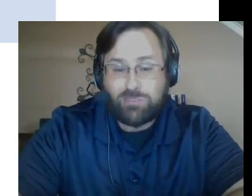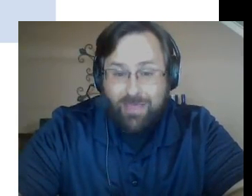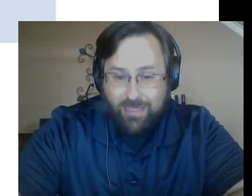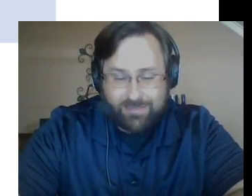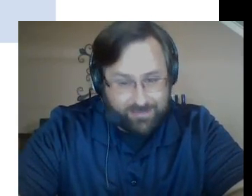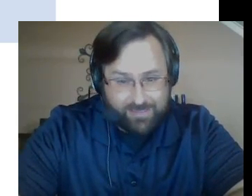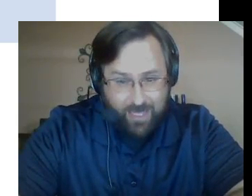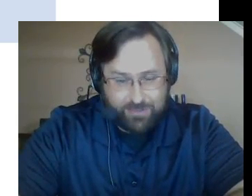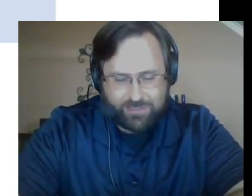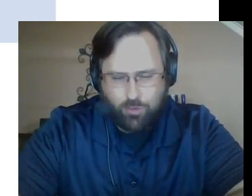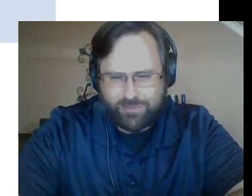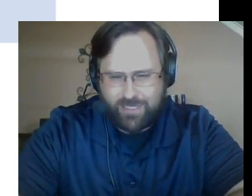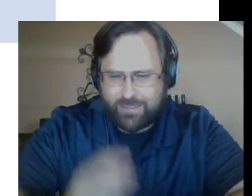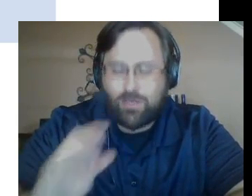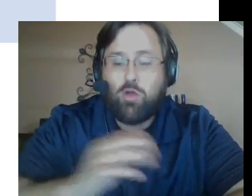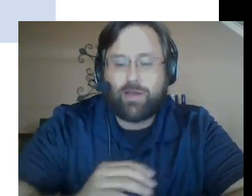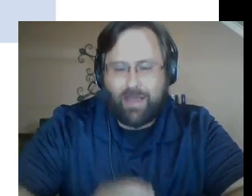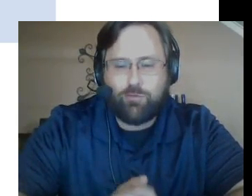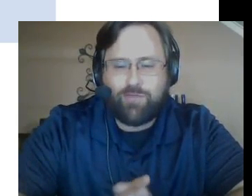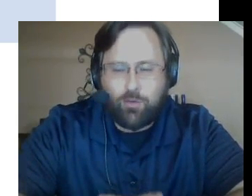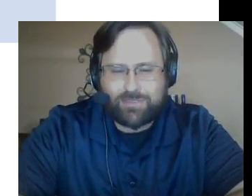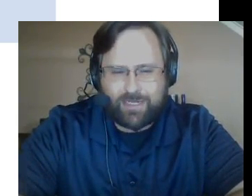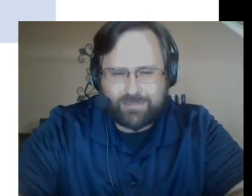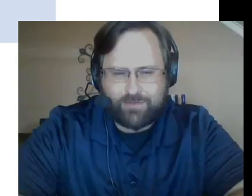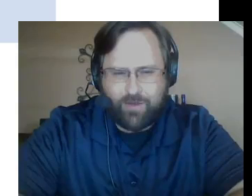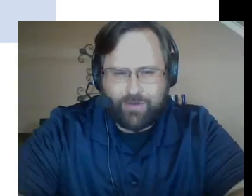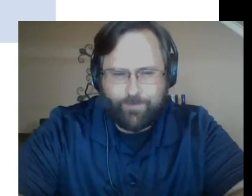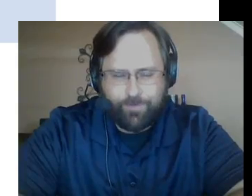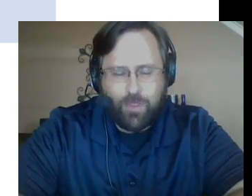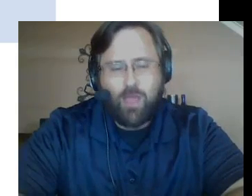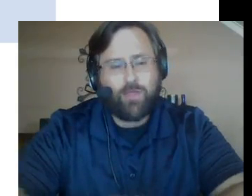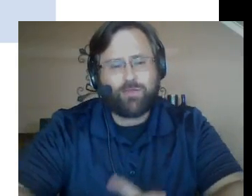means since the object is a whole sentence we're gonna have to move the whole sentence to the front nonetheless